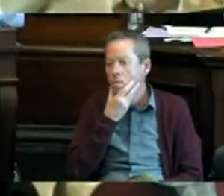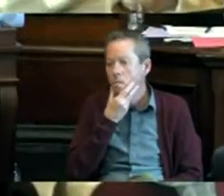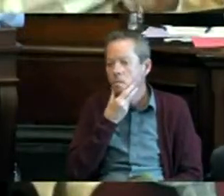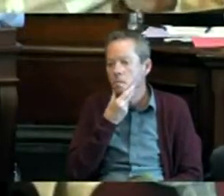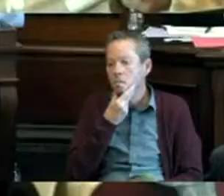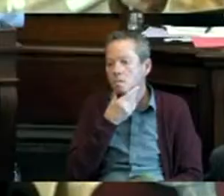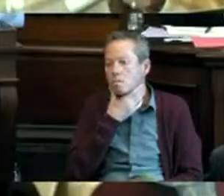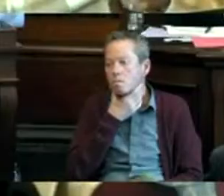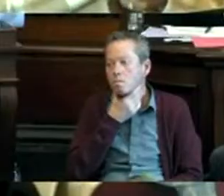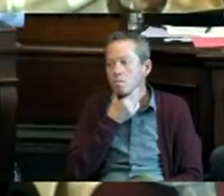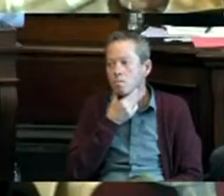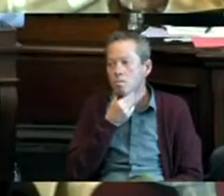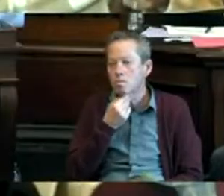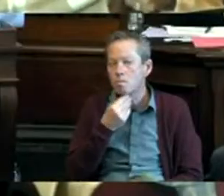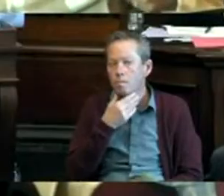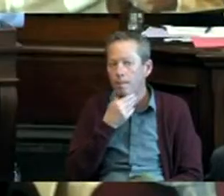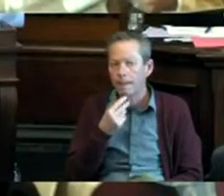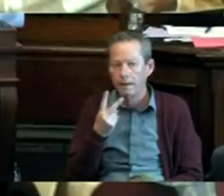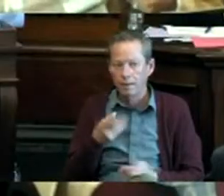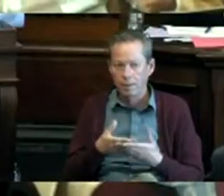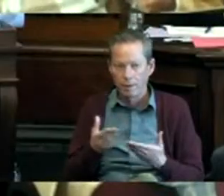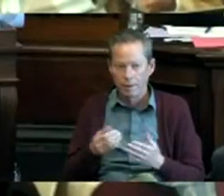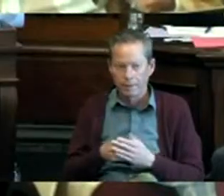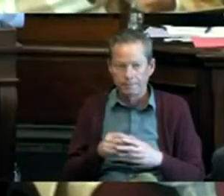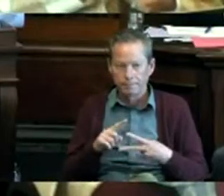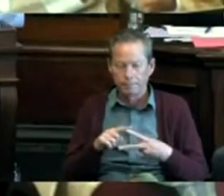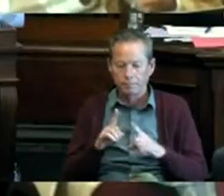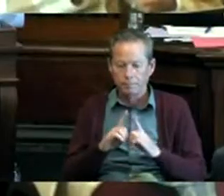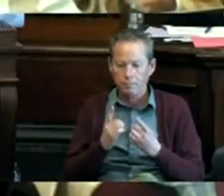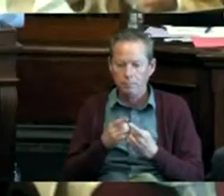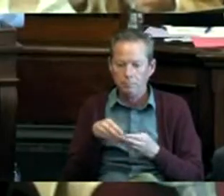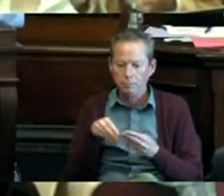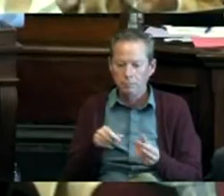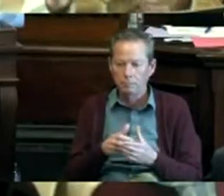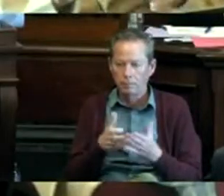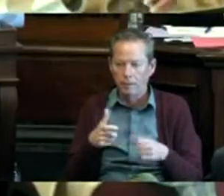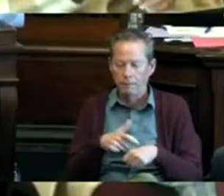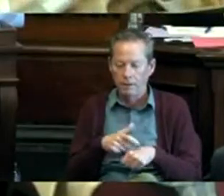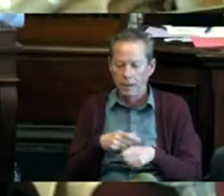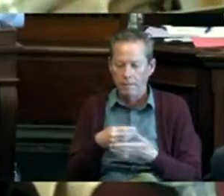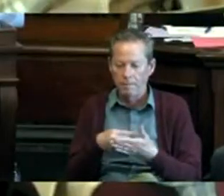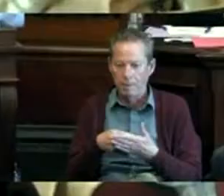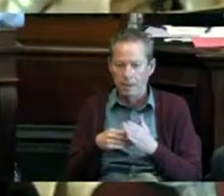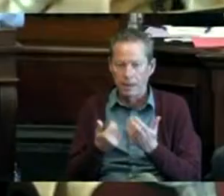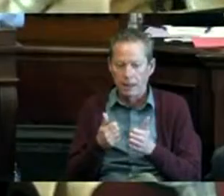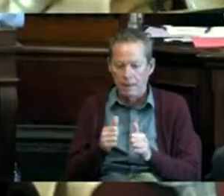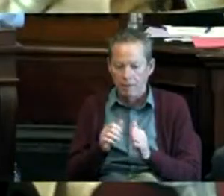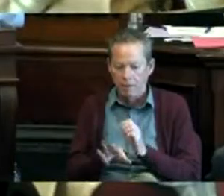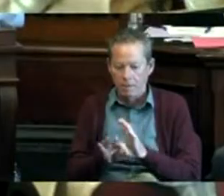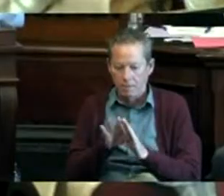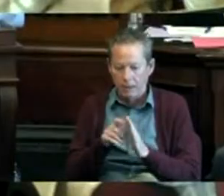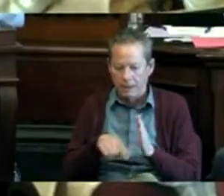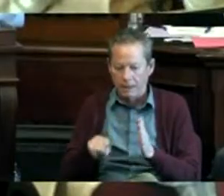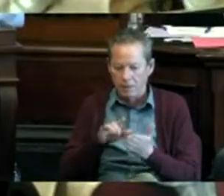recently. Yeah. One of the